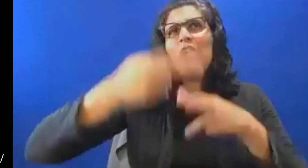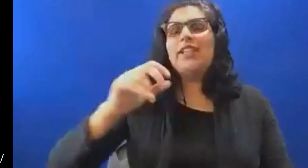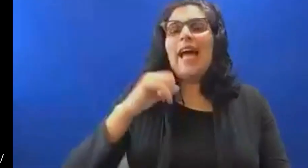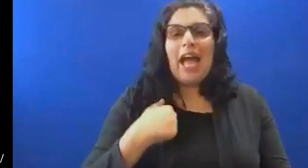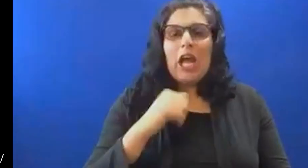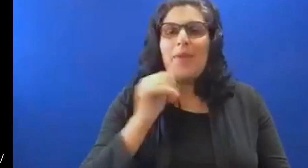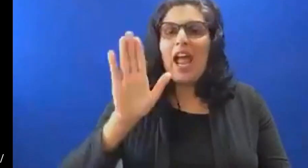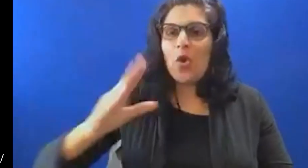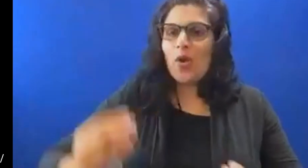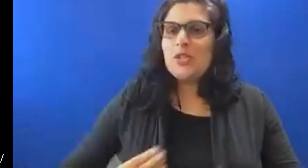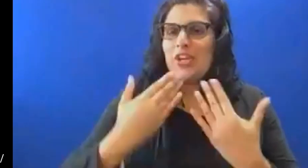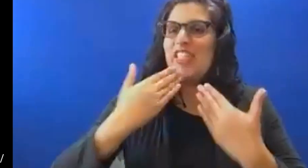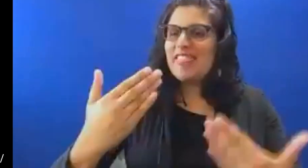She calls this inspiration porn.